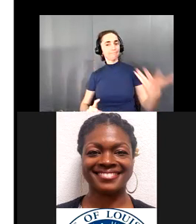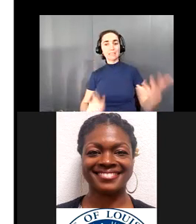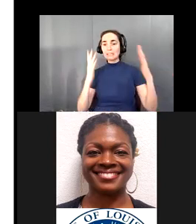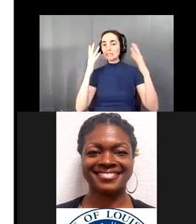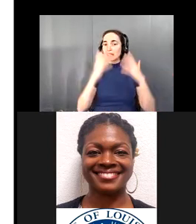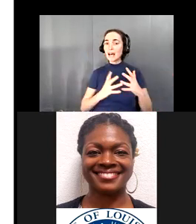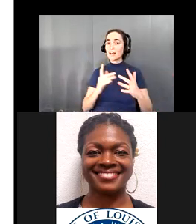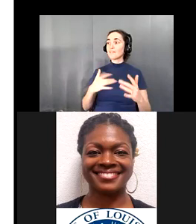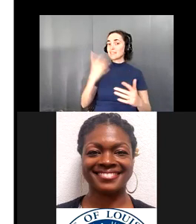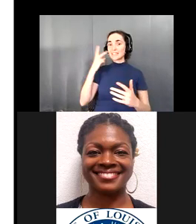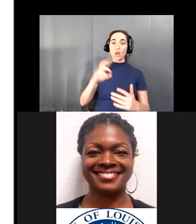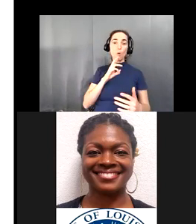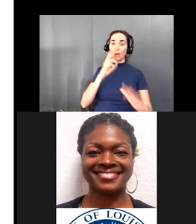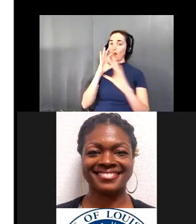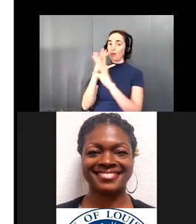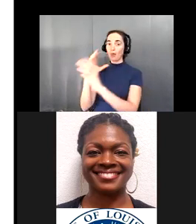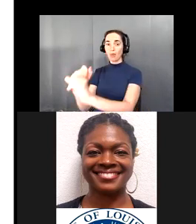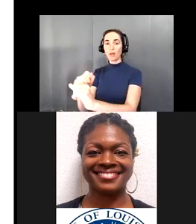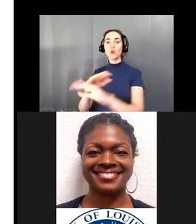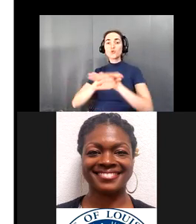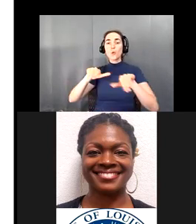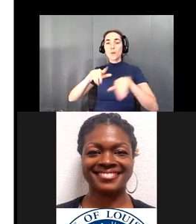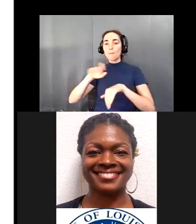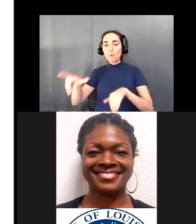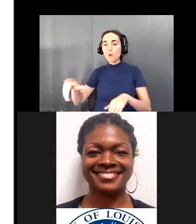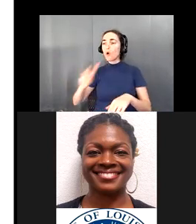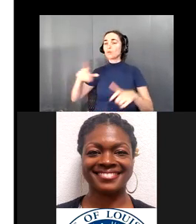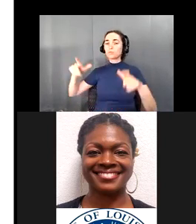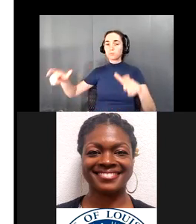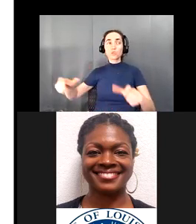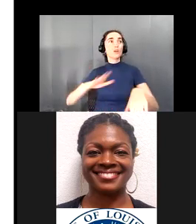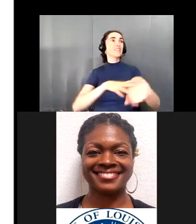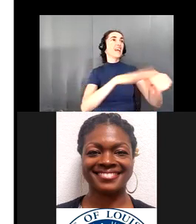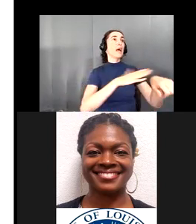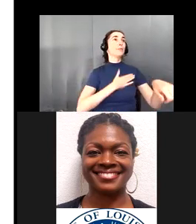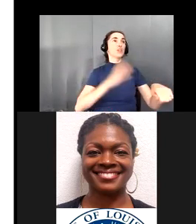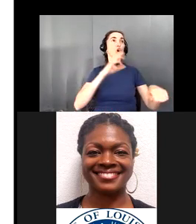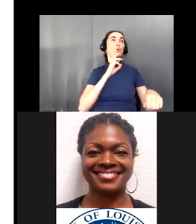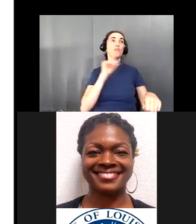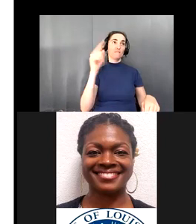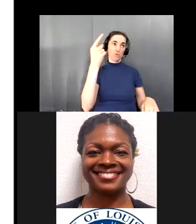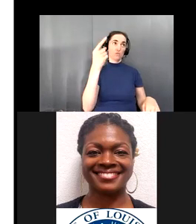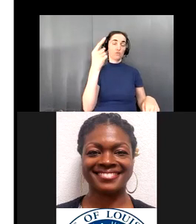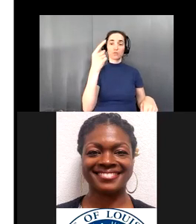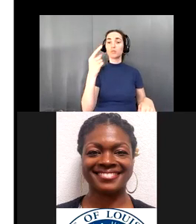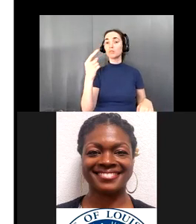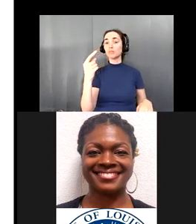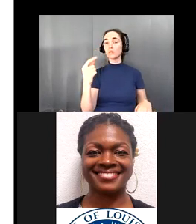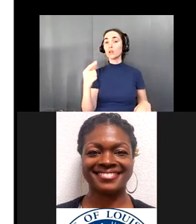bodies of water. 16:21:51 Tell them to search bodies of water first. In case they don't know you guys should know where your bodies of water are I think